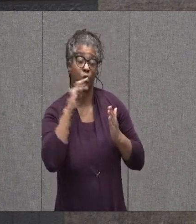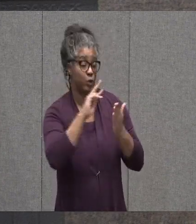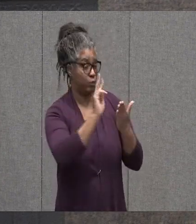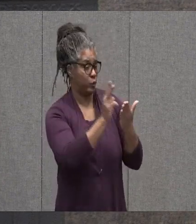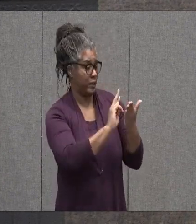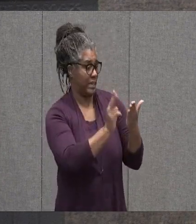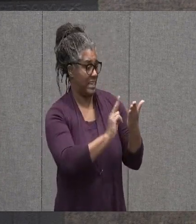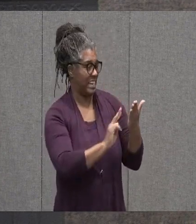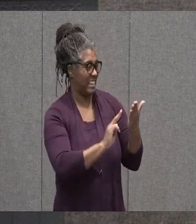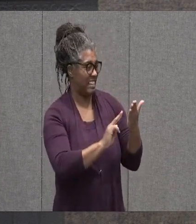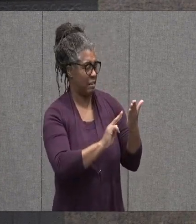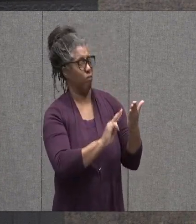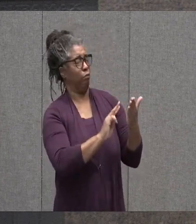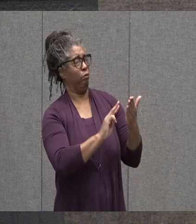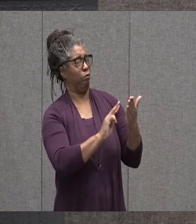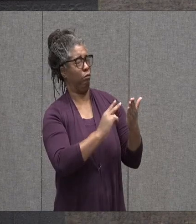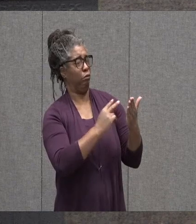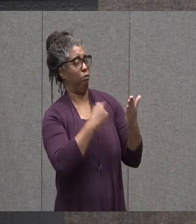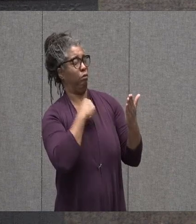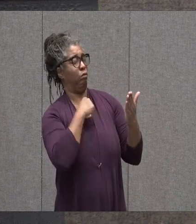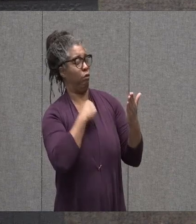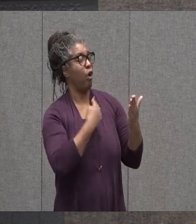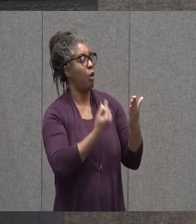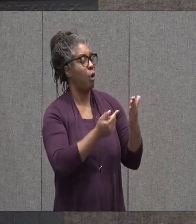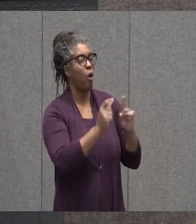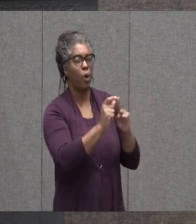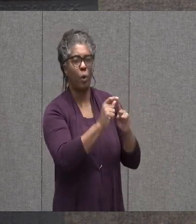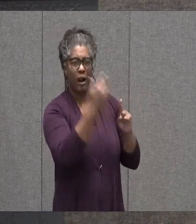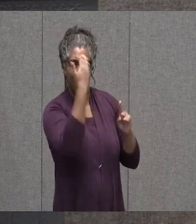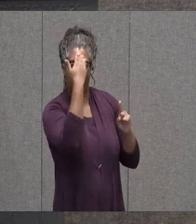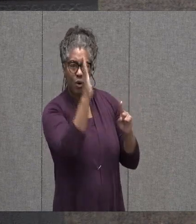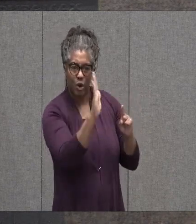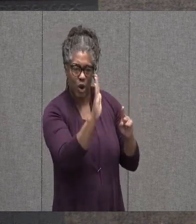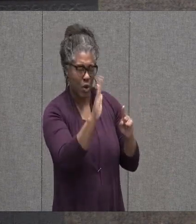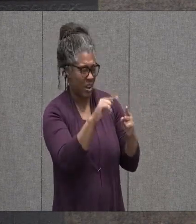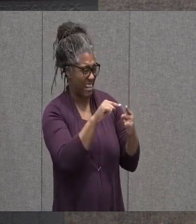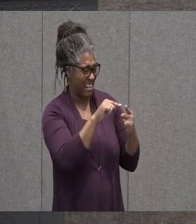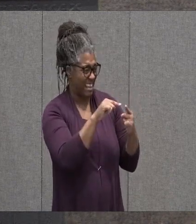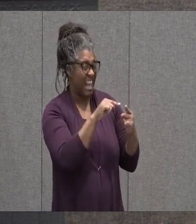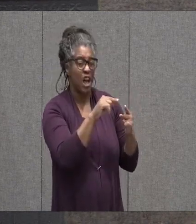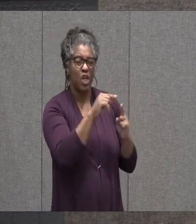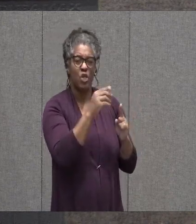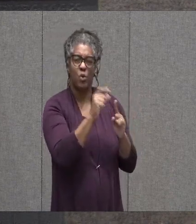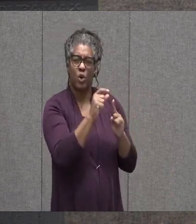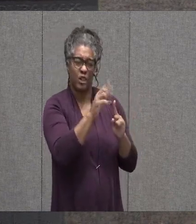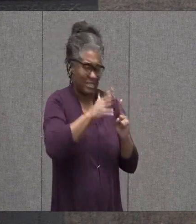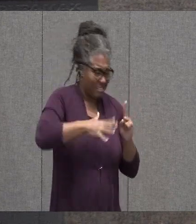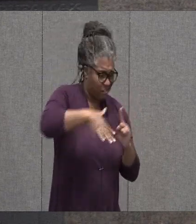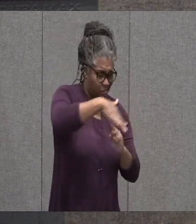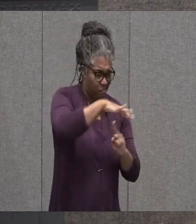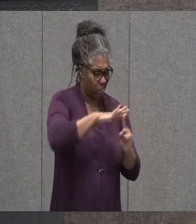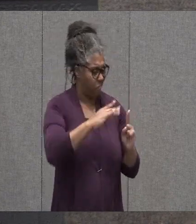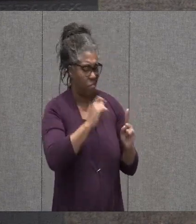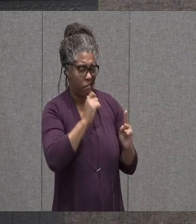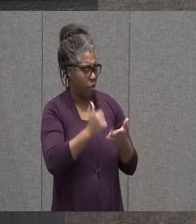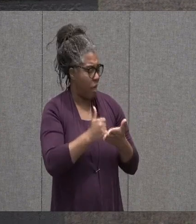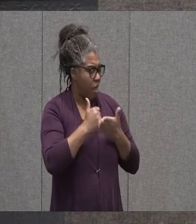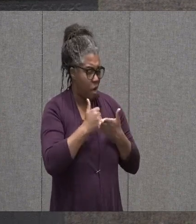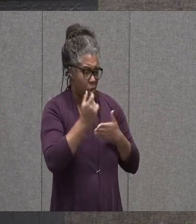and I couldn't use my skills, either chunking the word or using my prefix and suffix knowledge,